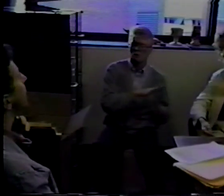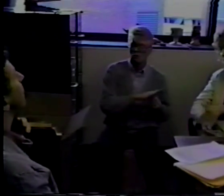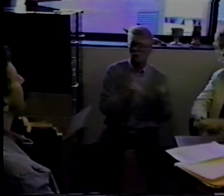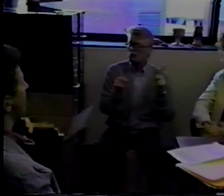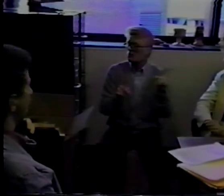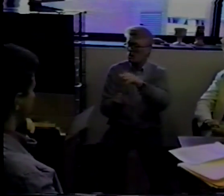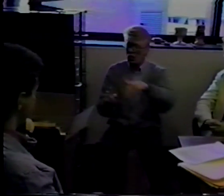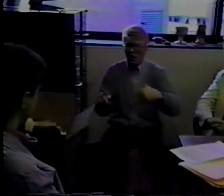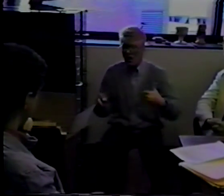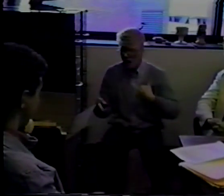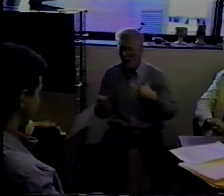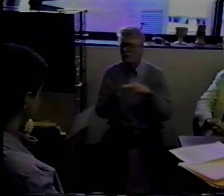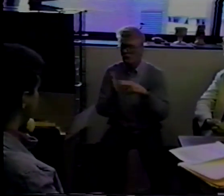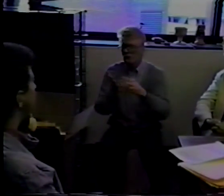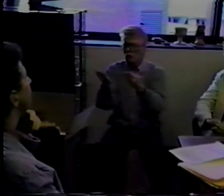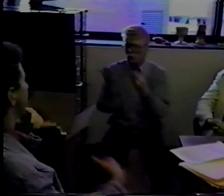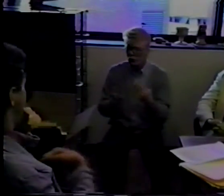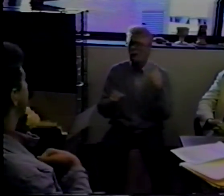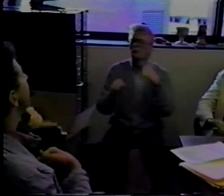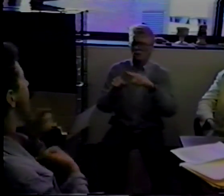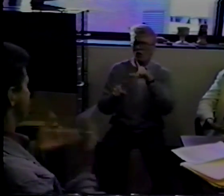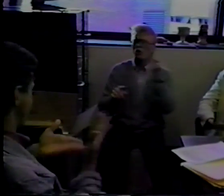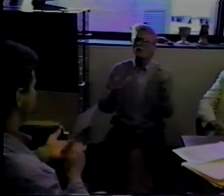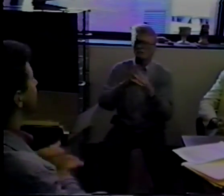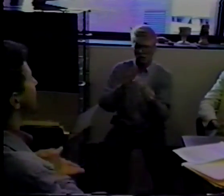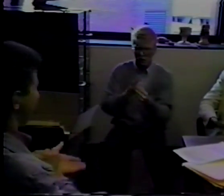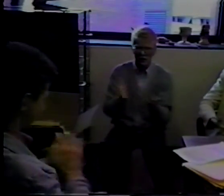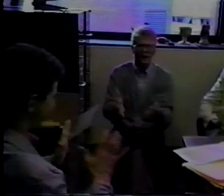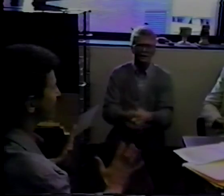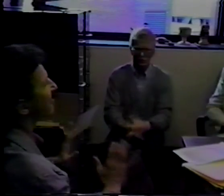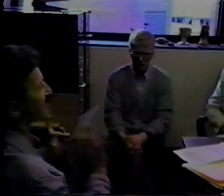then bring it in and 30 copies. okay, I can do that